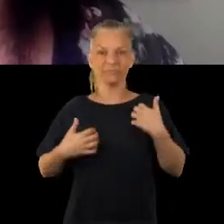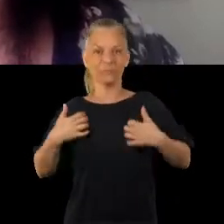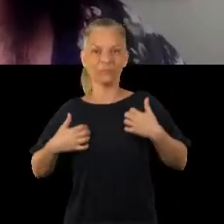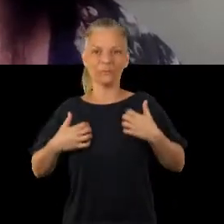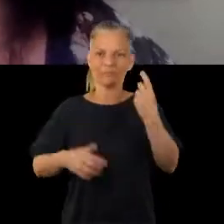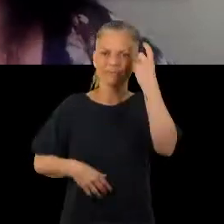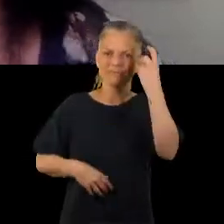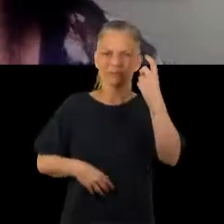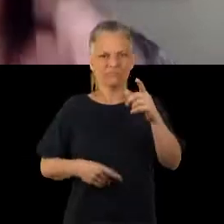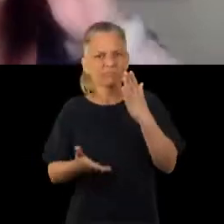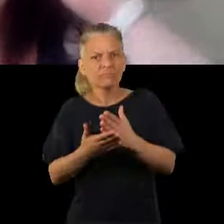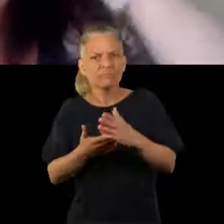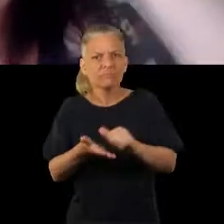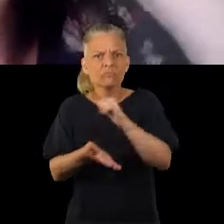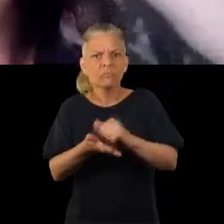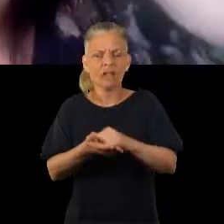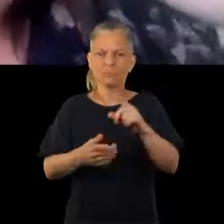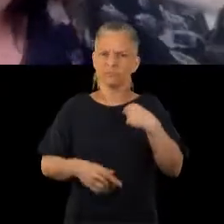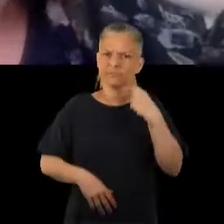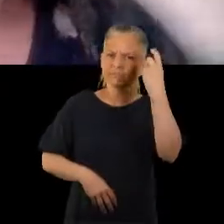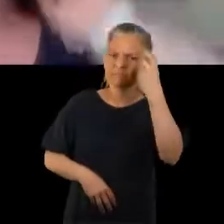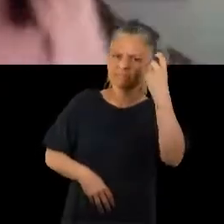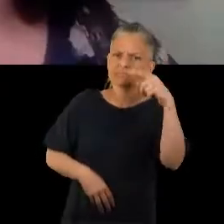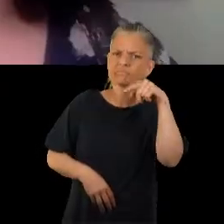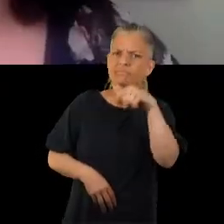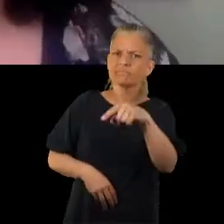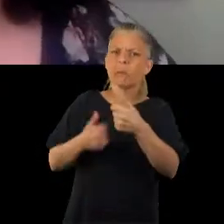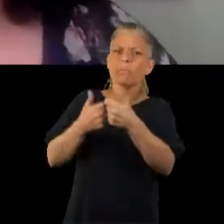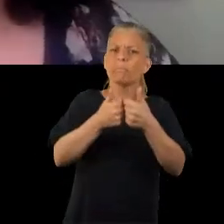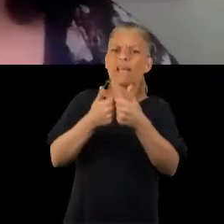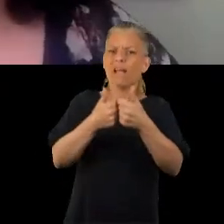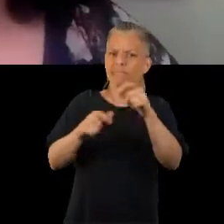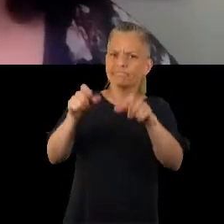because I think it’s a relatively new organisation that’s been set up. So can you tell me a little